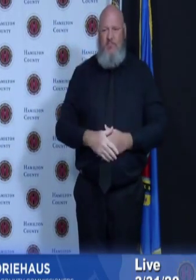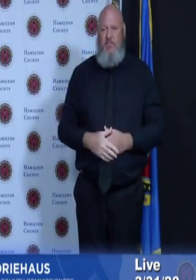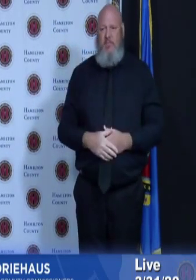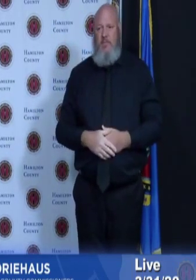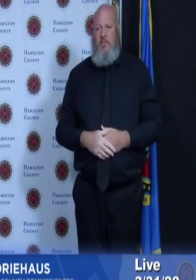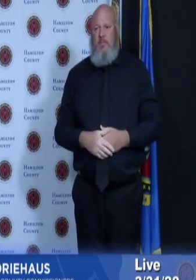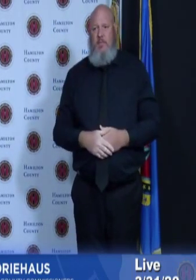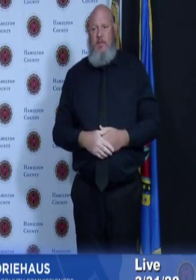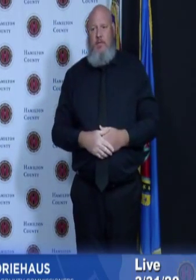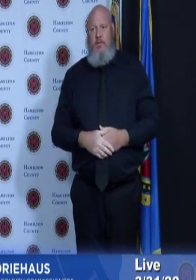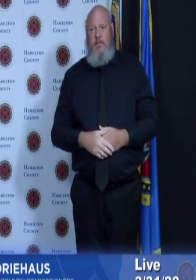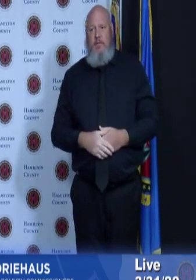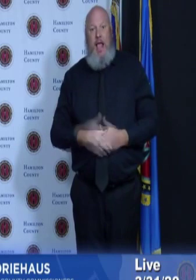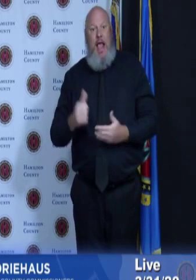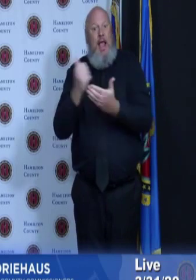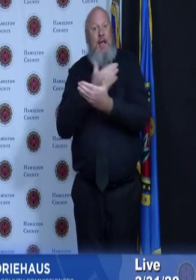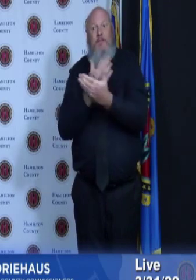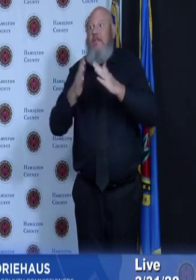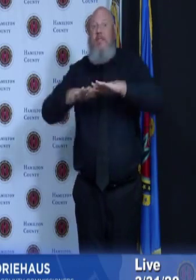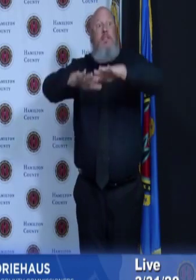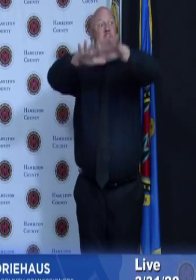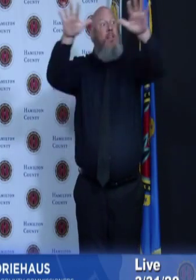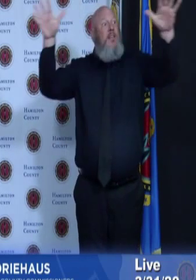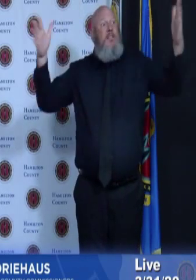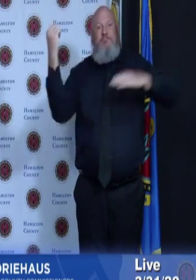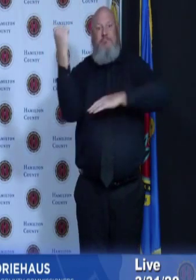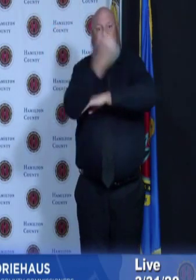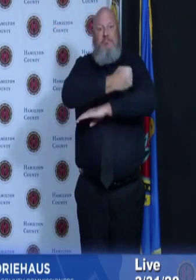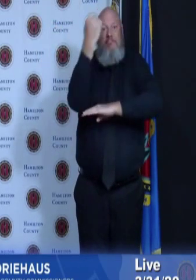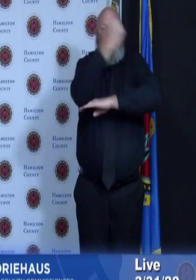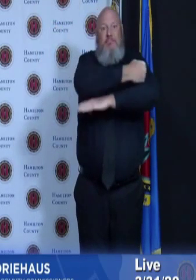he has begun discussions with all departments and agencies on budget